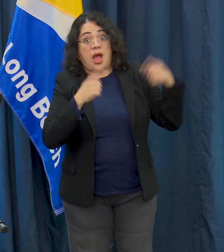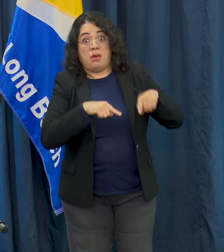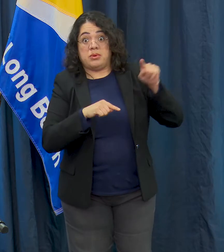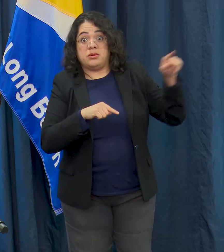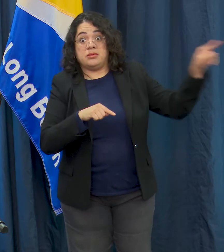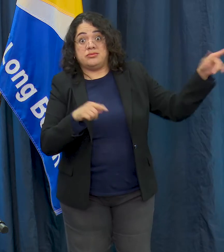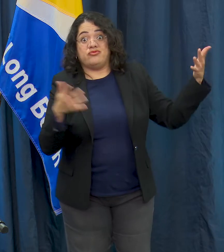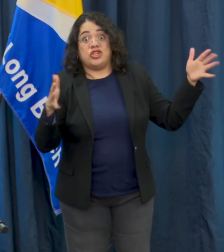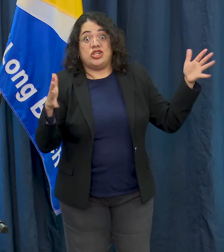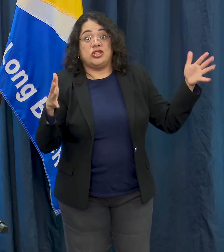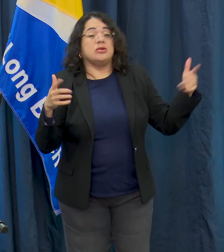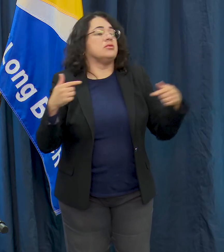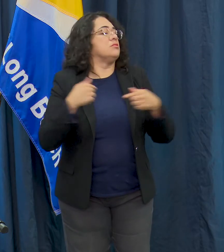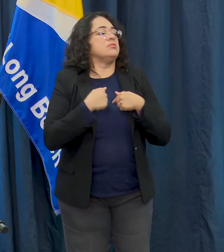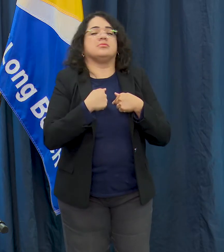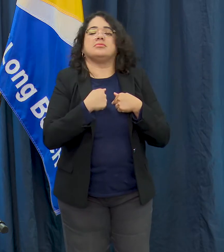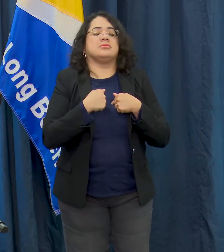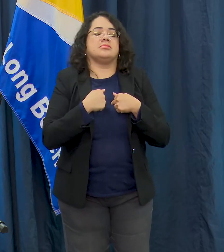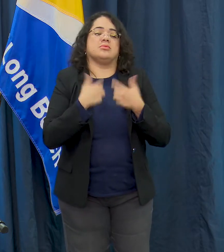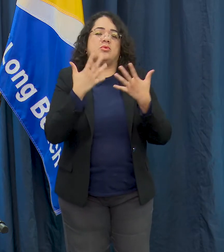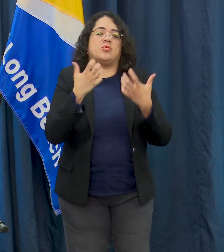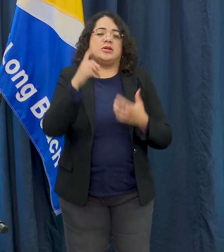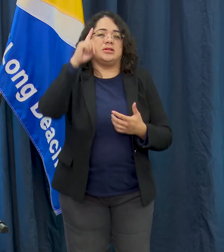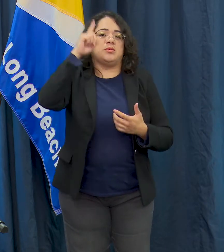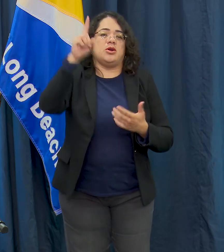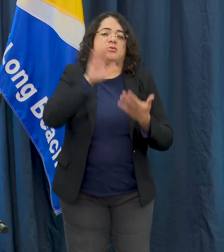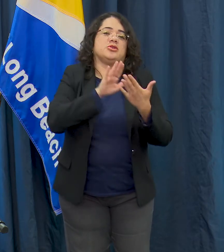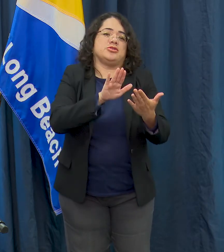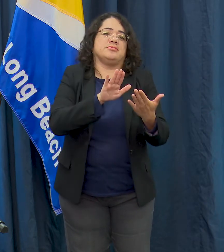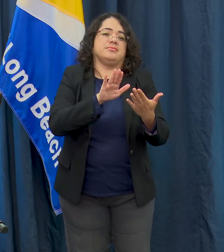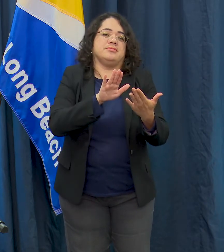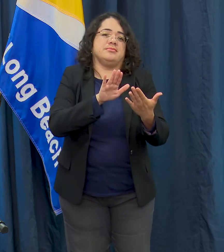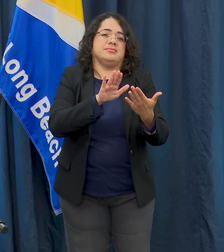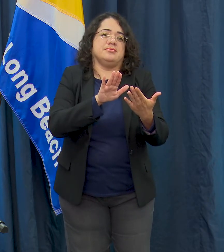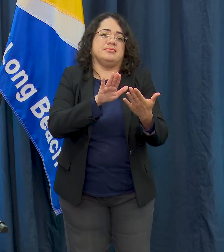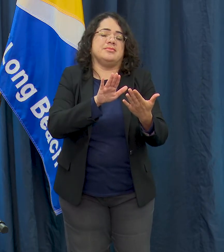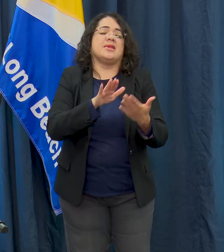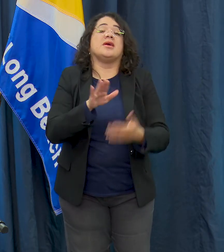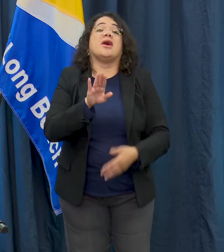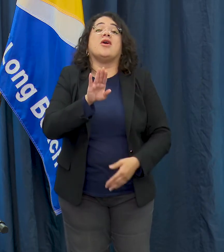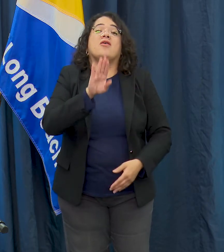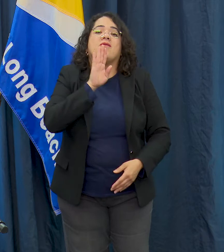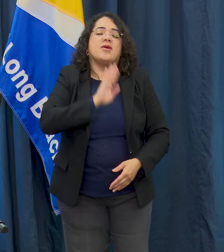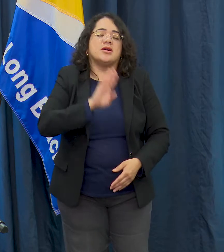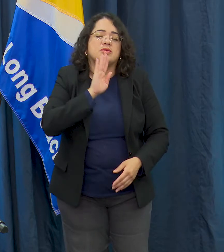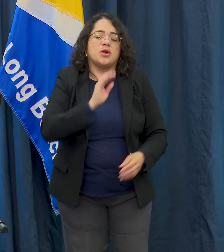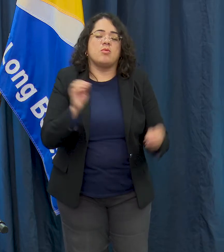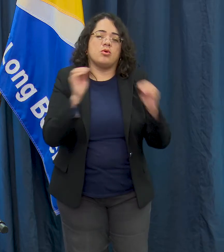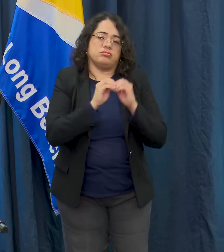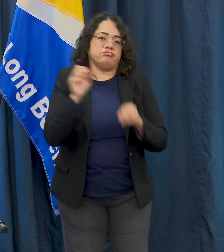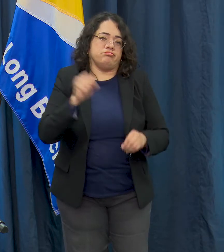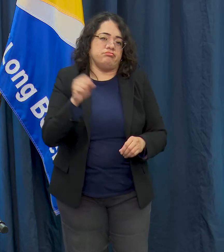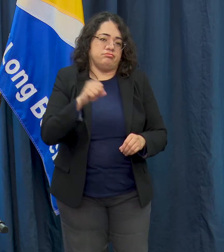more smart and it's just way safer even though it's more frustrating to be slow